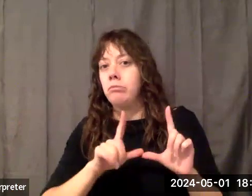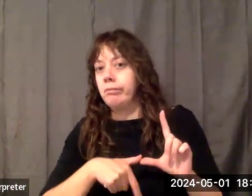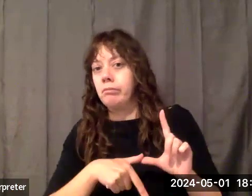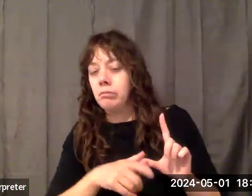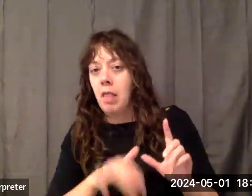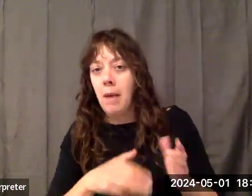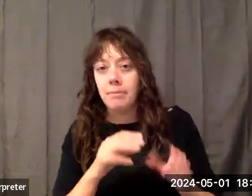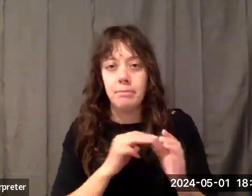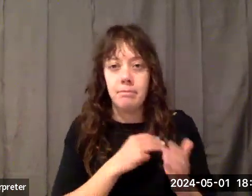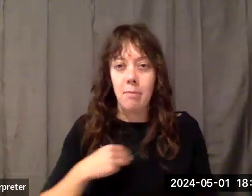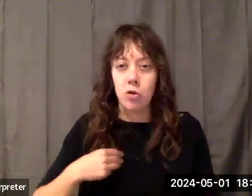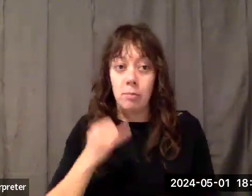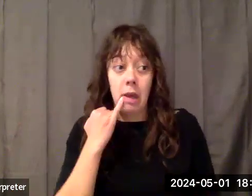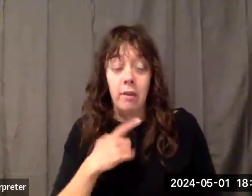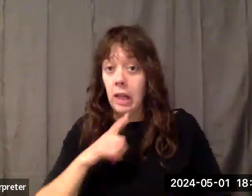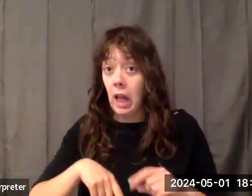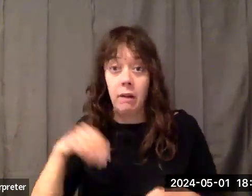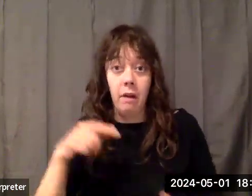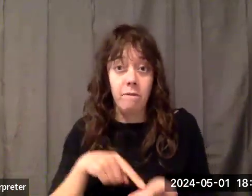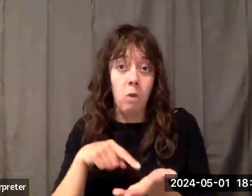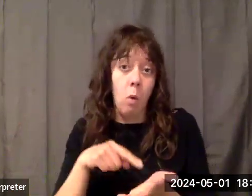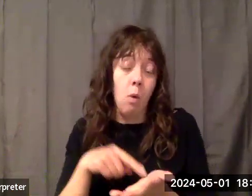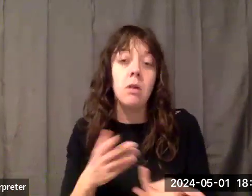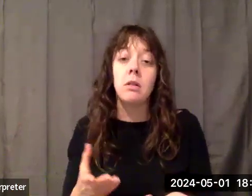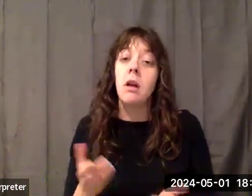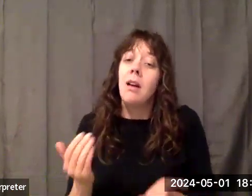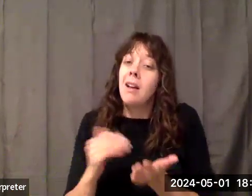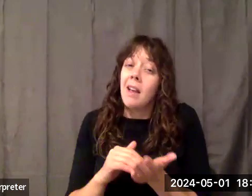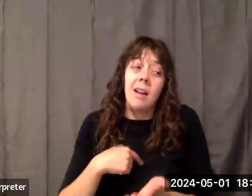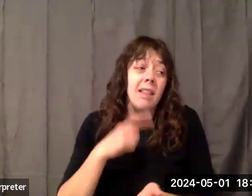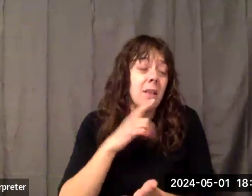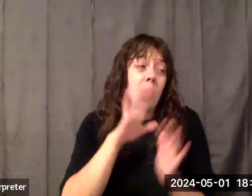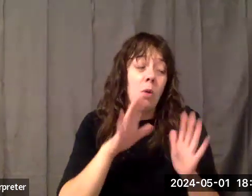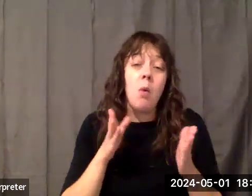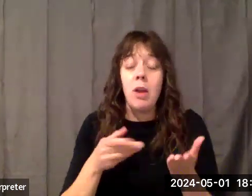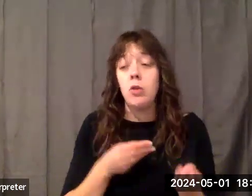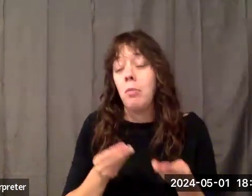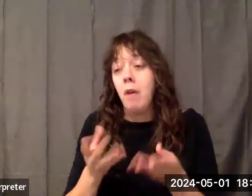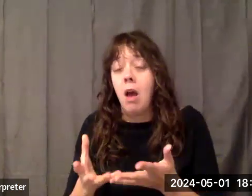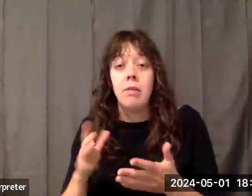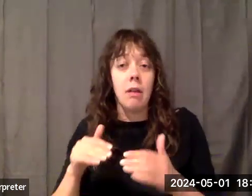So it'd be really wonderful to see them be able to access the continued support that they get from